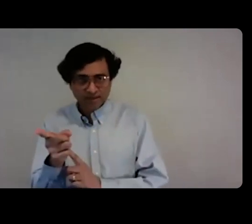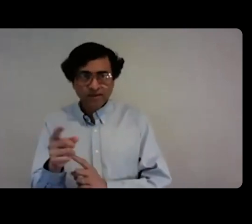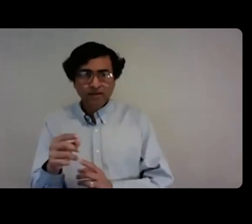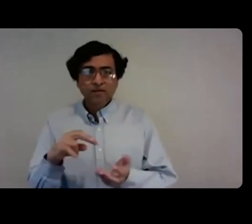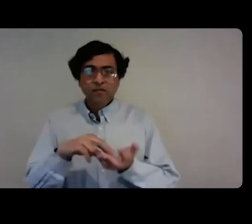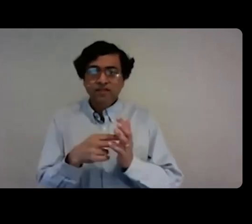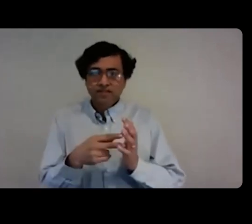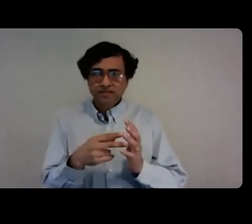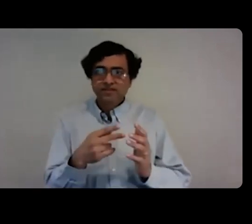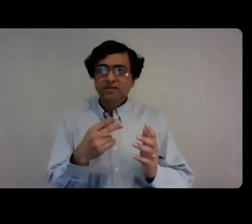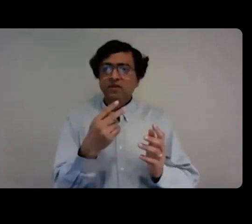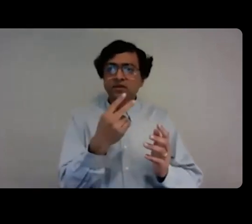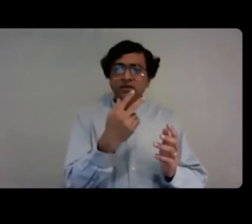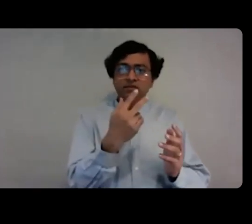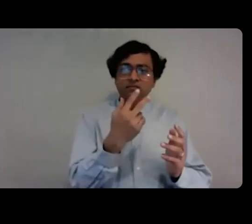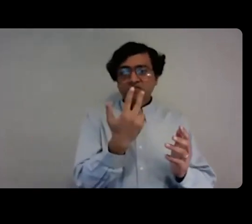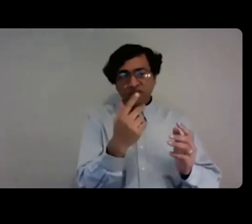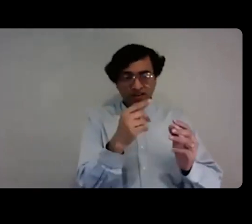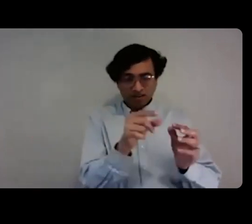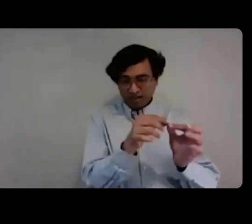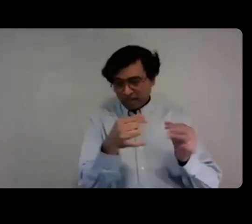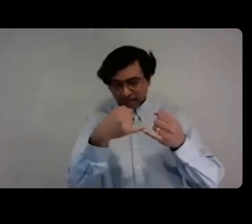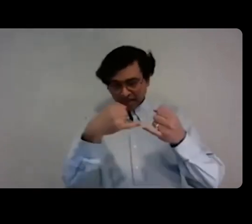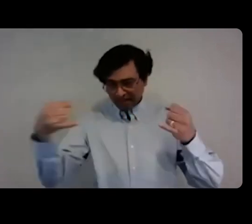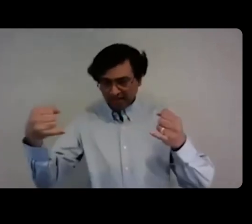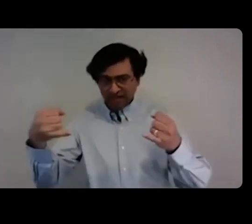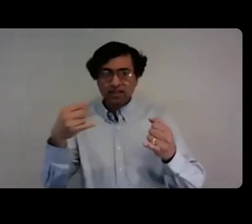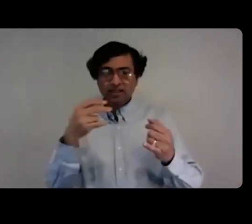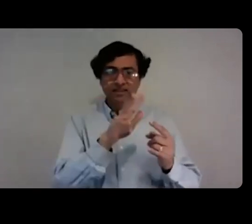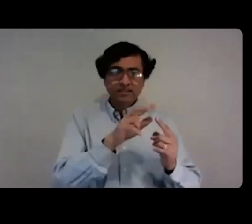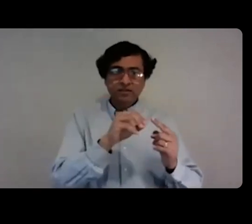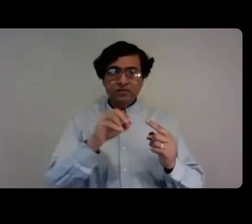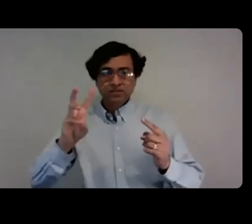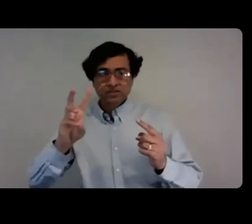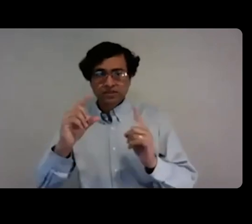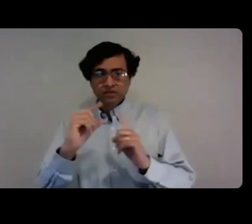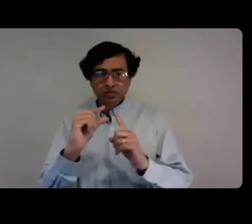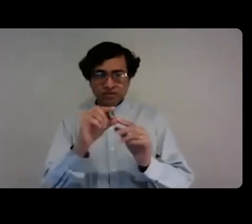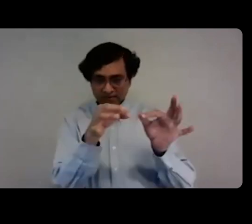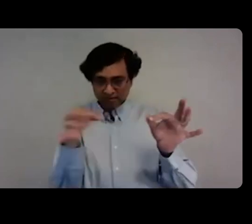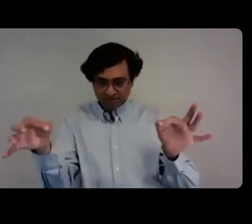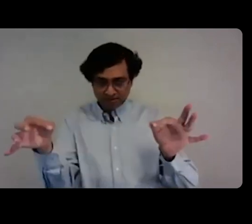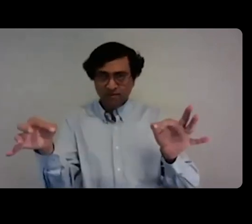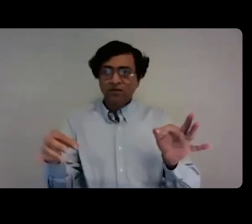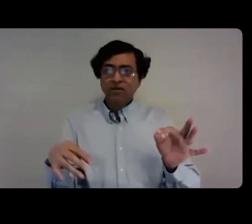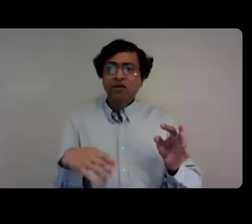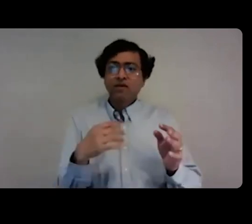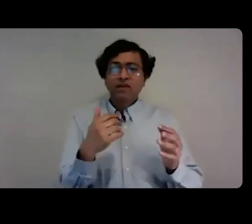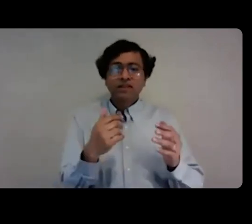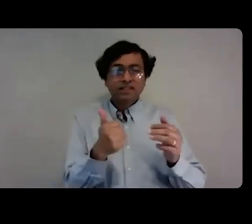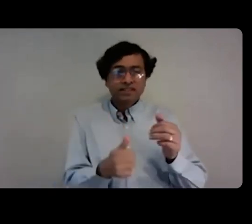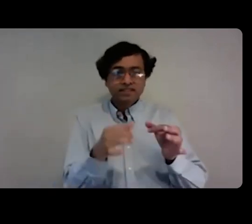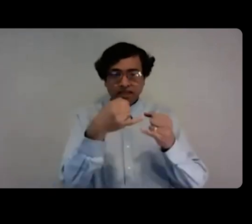Somewhere between 150 and 300 words per minute. So if we are looking at a line of text that is somewhere around 2